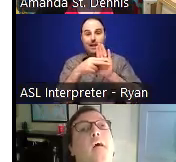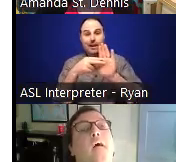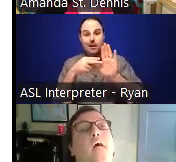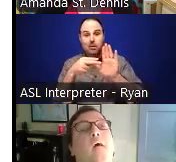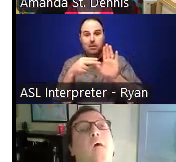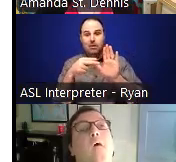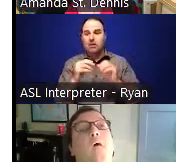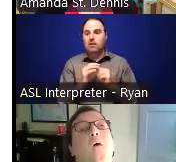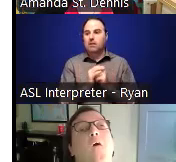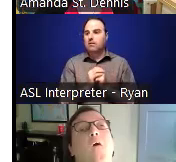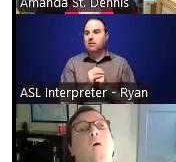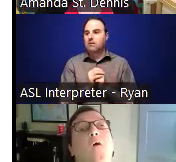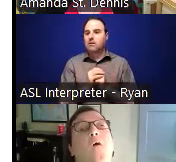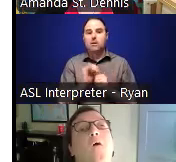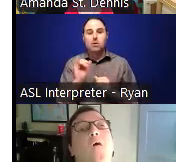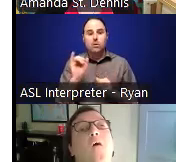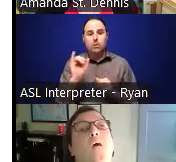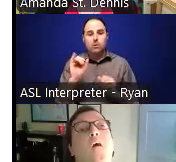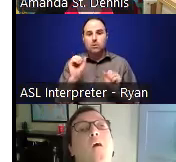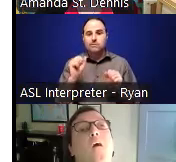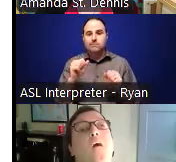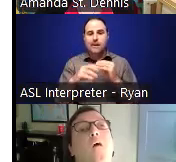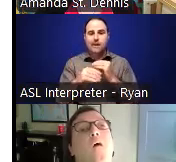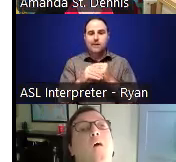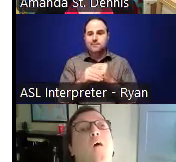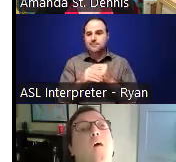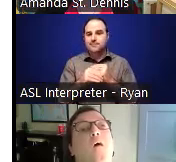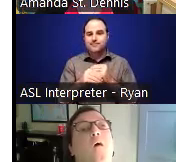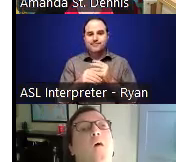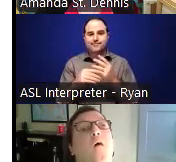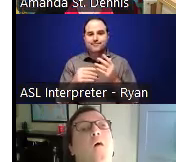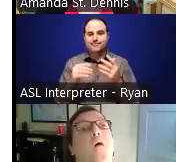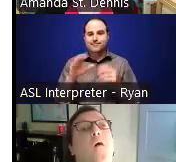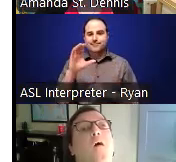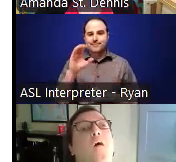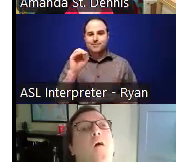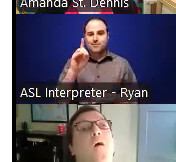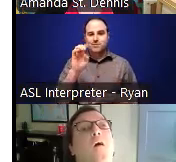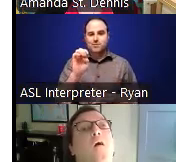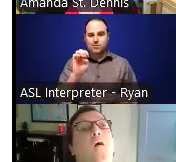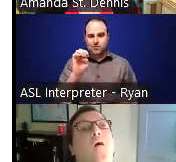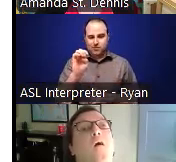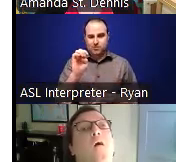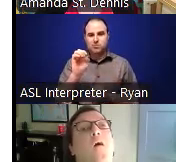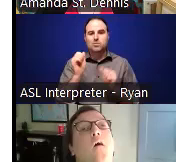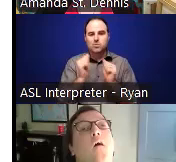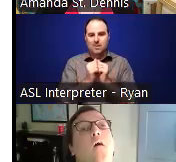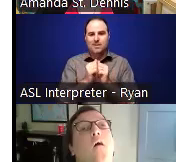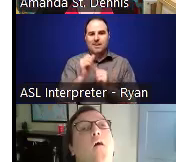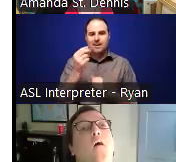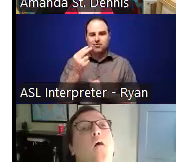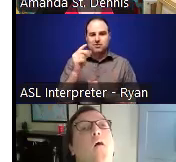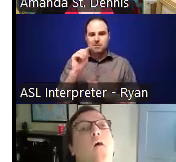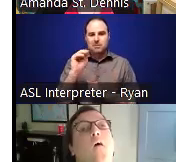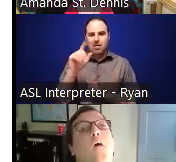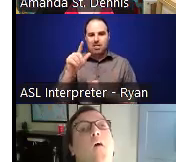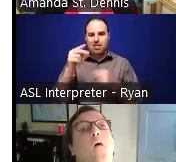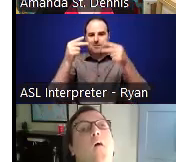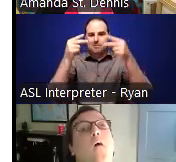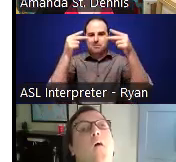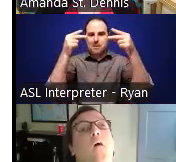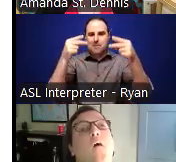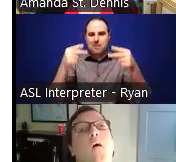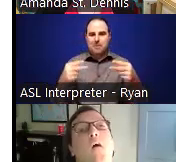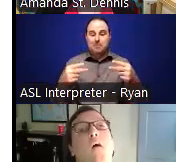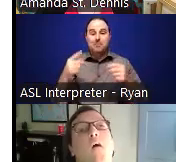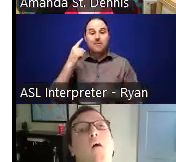,and then it can go as far as to code the document with HTML for screen readers such as what Danny